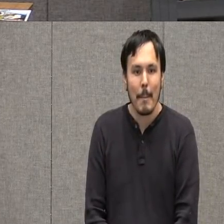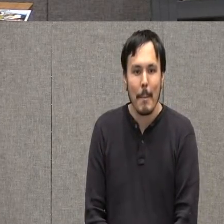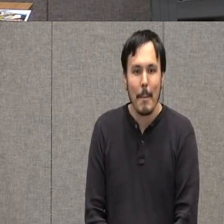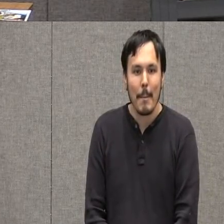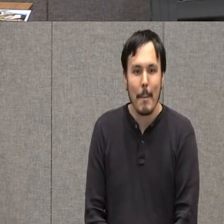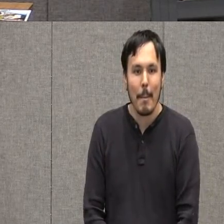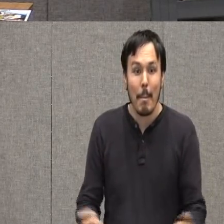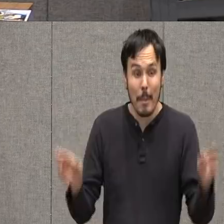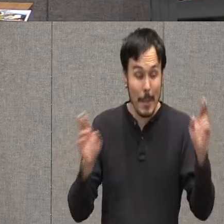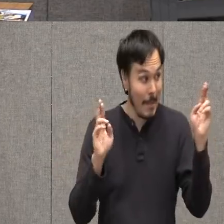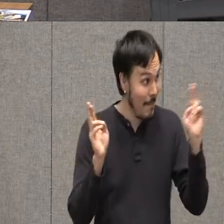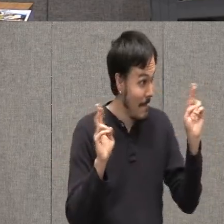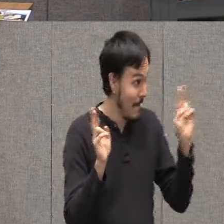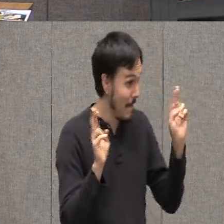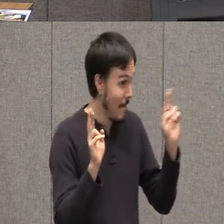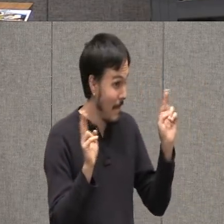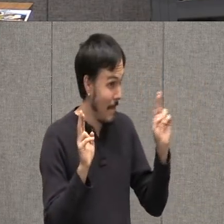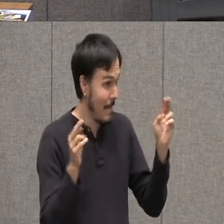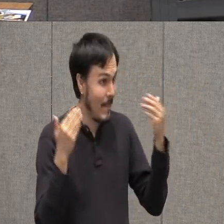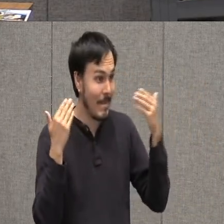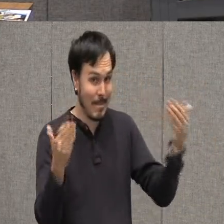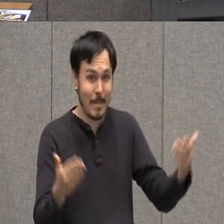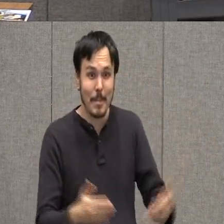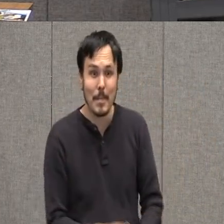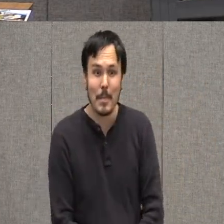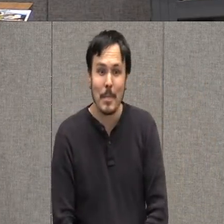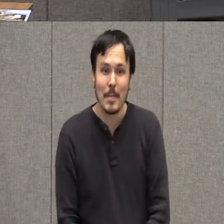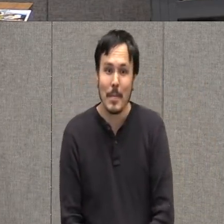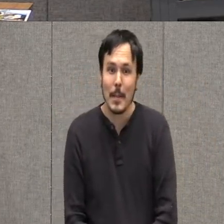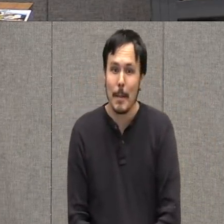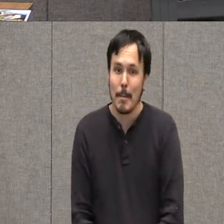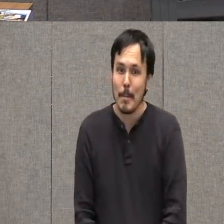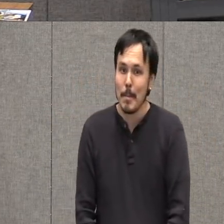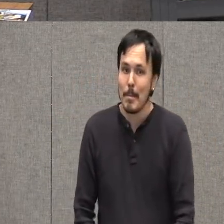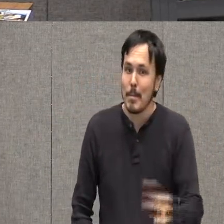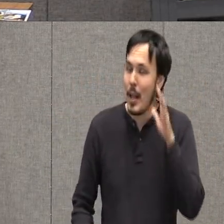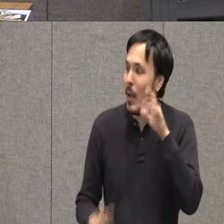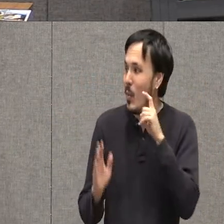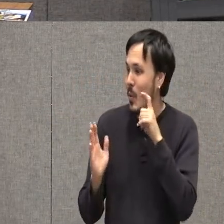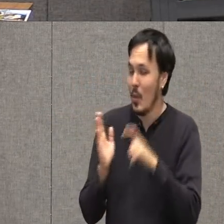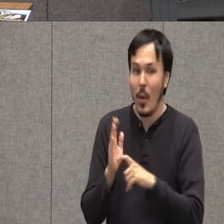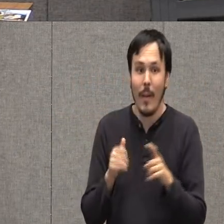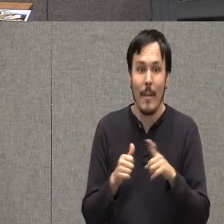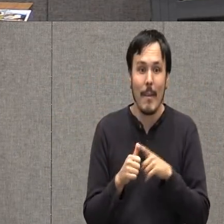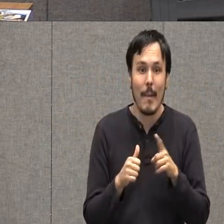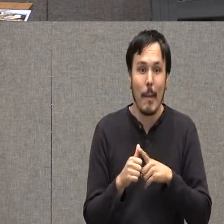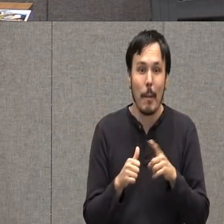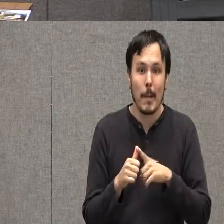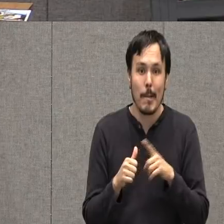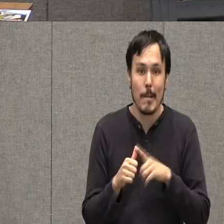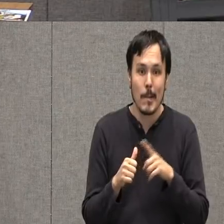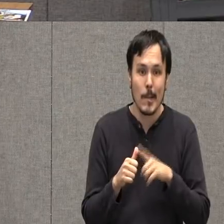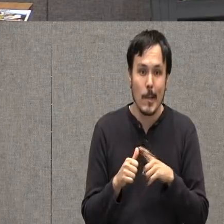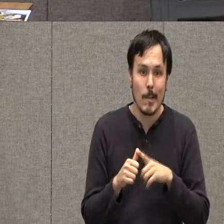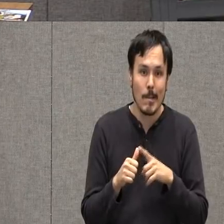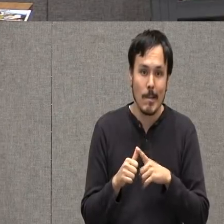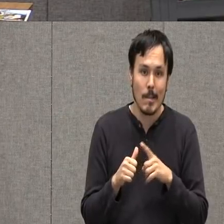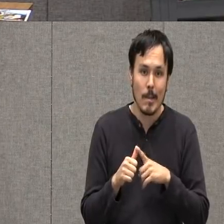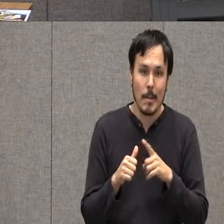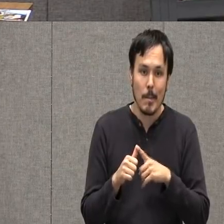Ready, set, go. Okay, so I'm gonna notice a couple of things first. How about your describe what you see? Okay, cool.